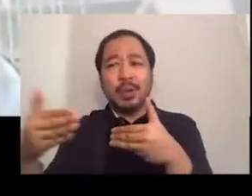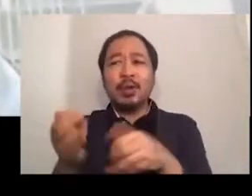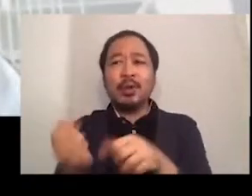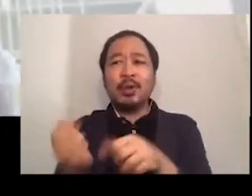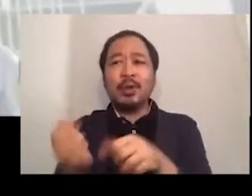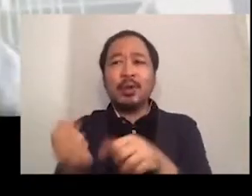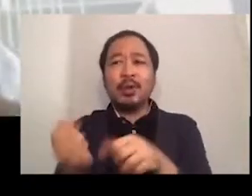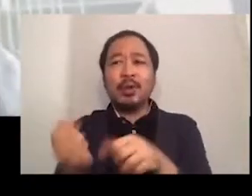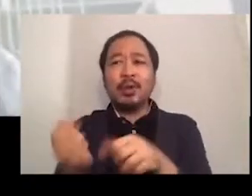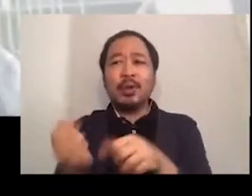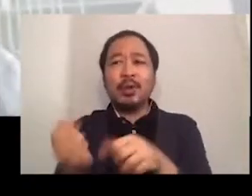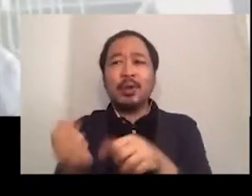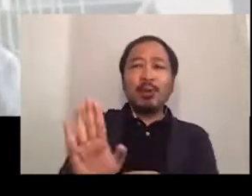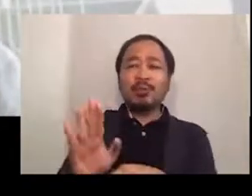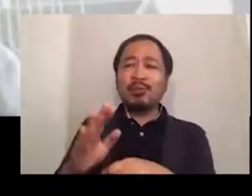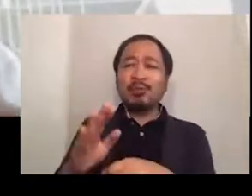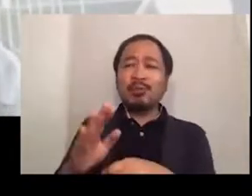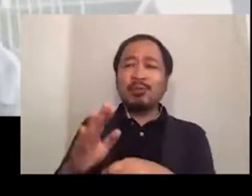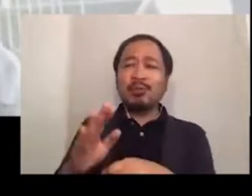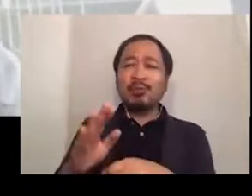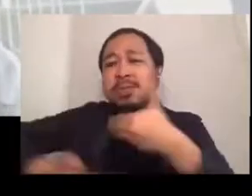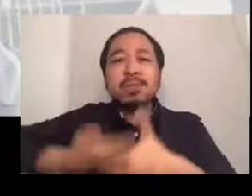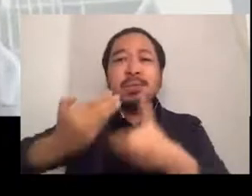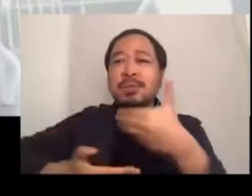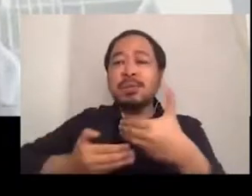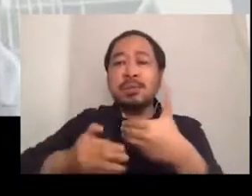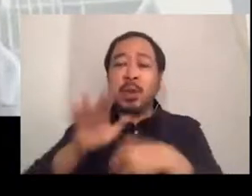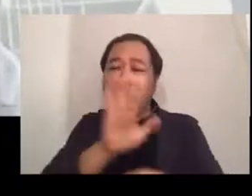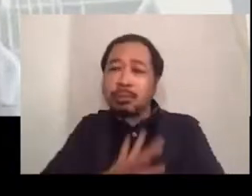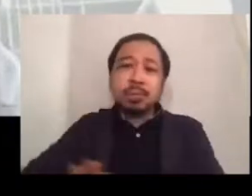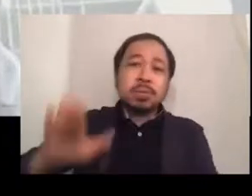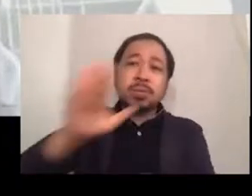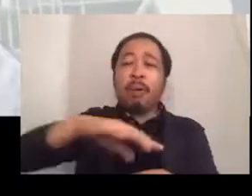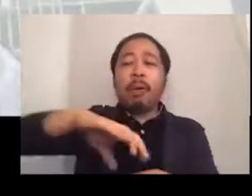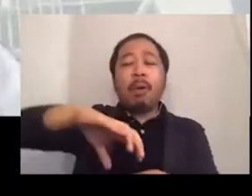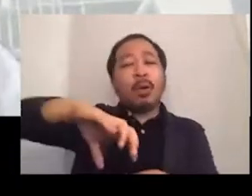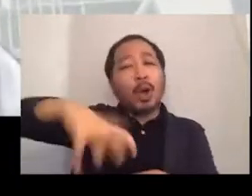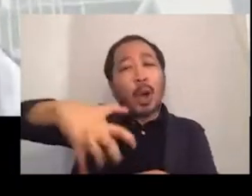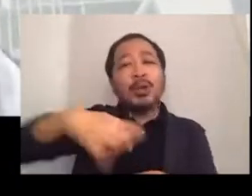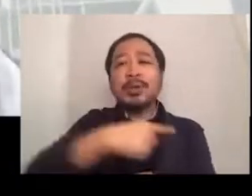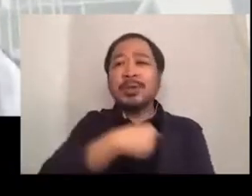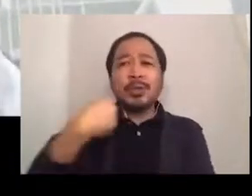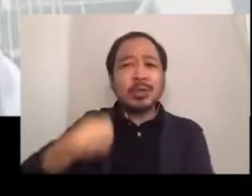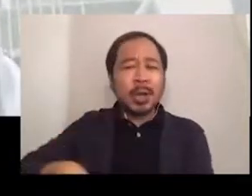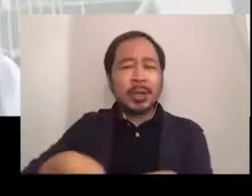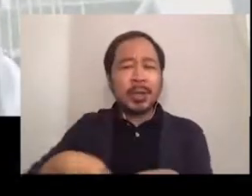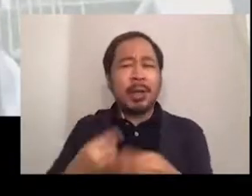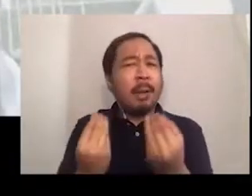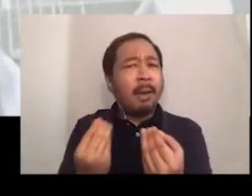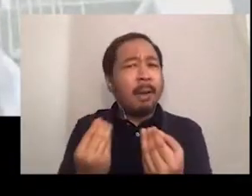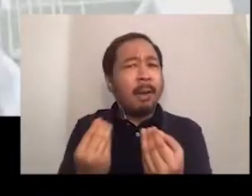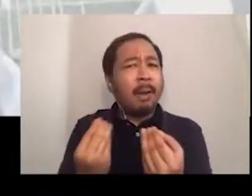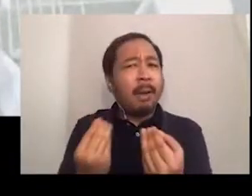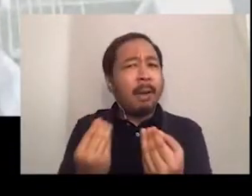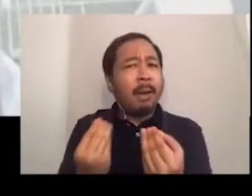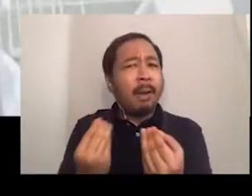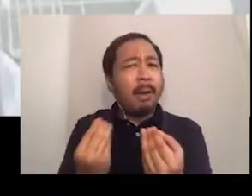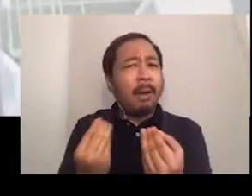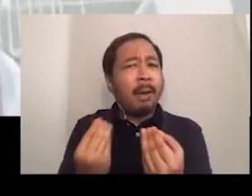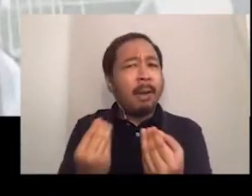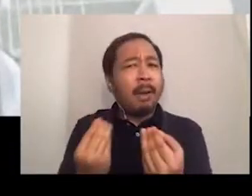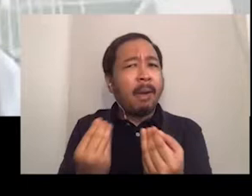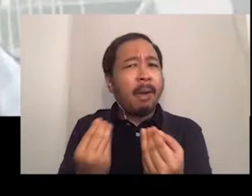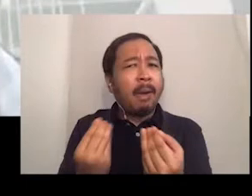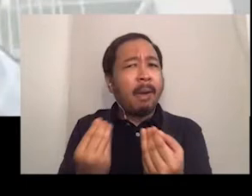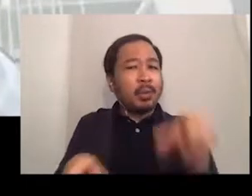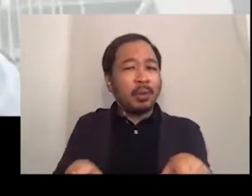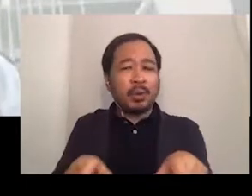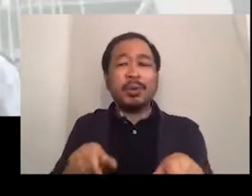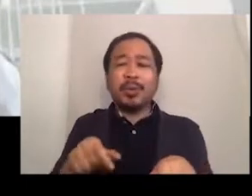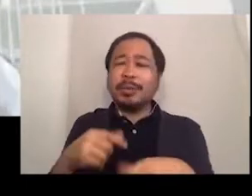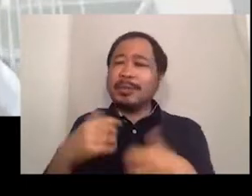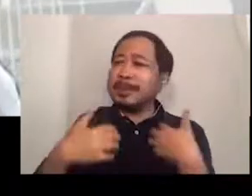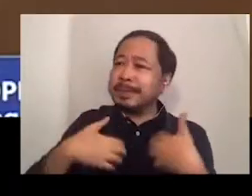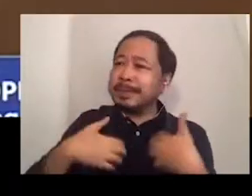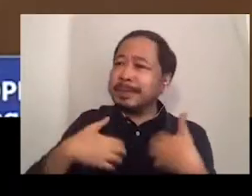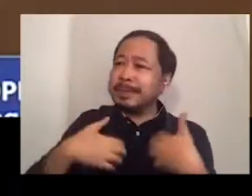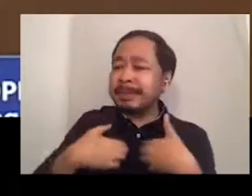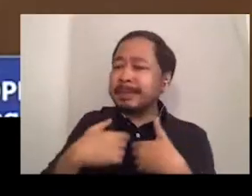to protecting and empowering persons with disabilities, will be of great interest to all of us gathered here. Madam Zhang over to you.